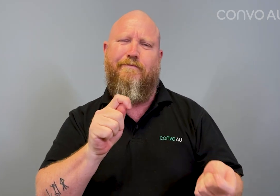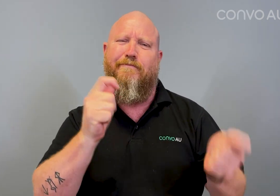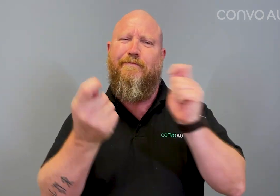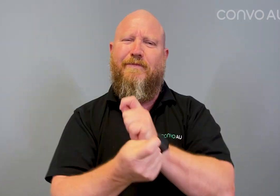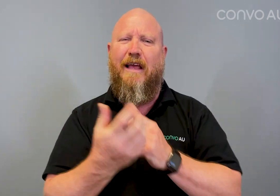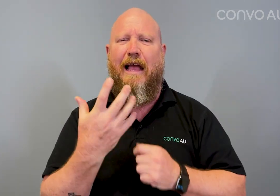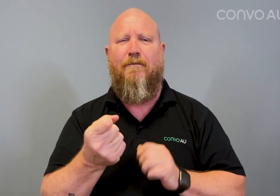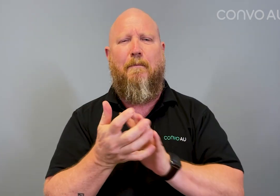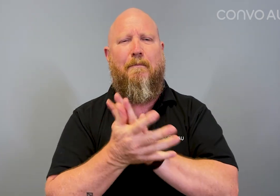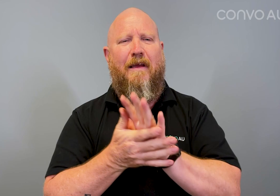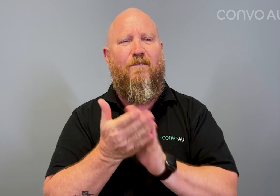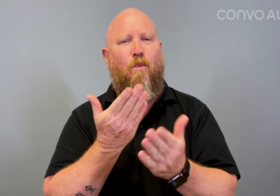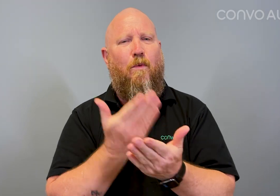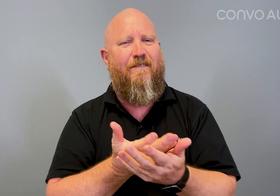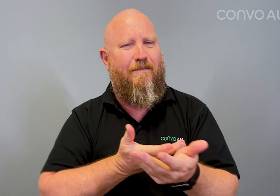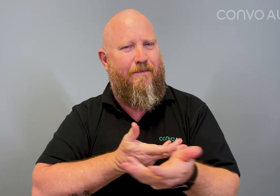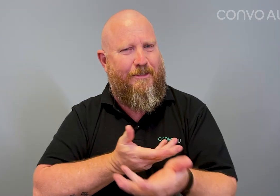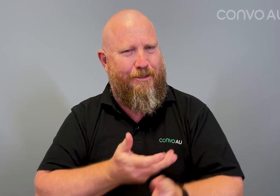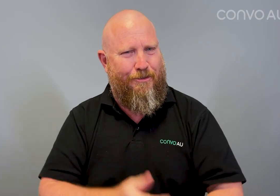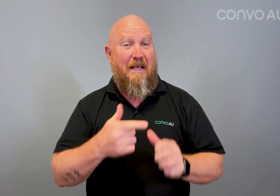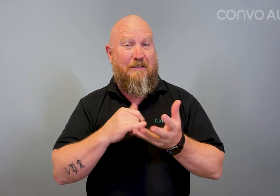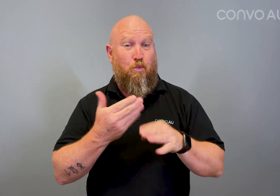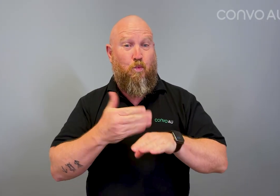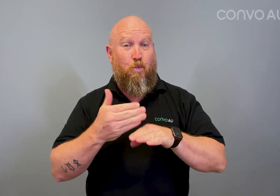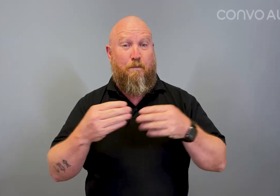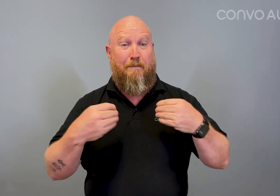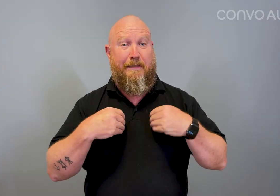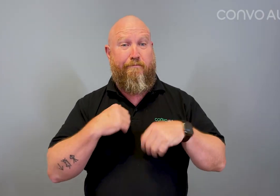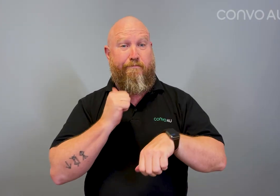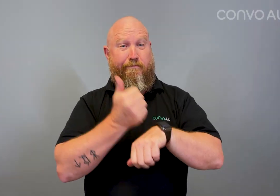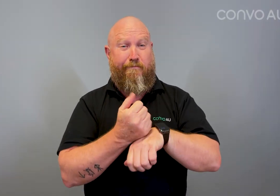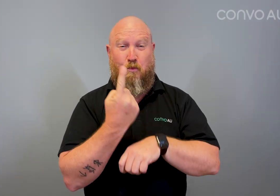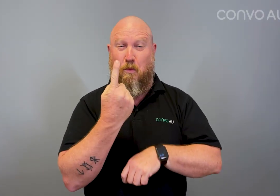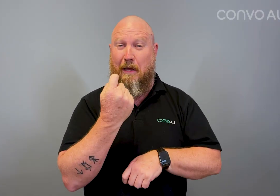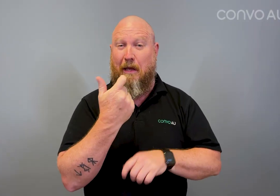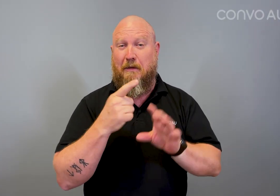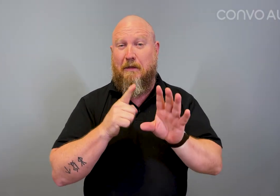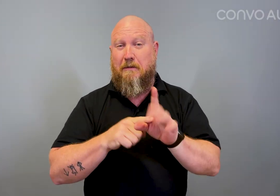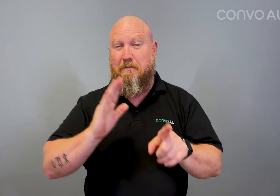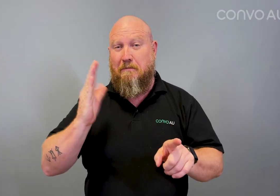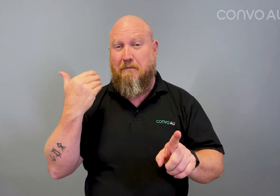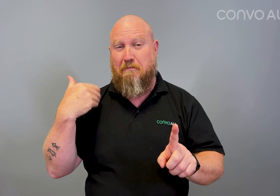have been transformed with meaningful on-demand conversations. As a ‘new kid on the block’, in just 1.5 years,